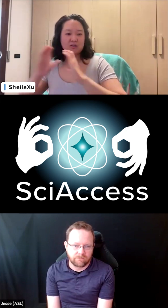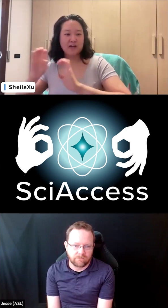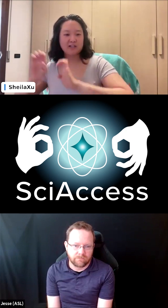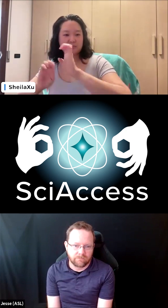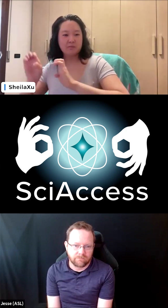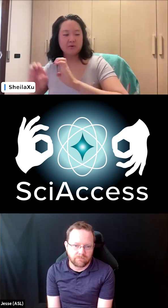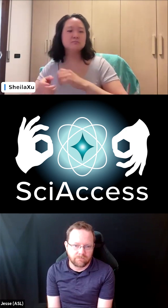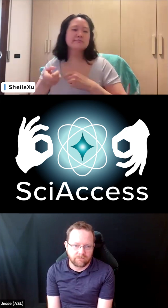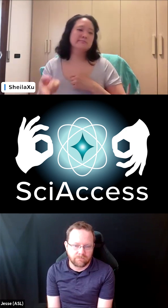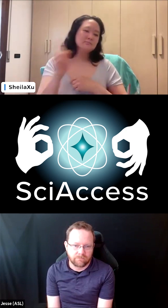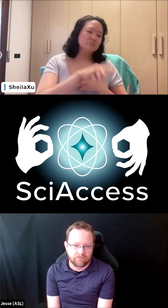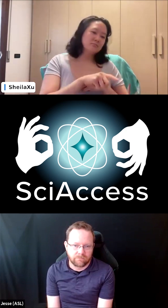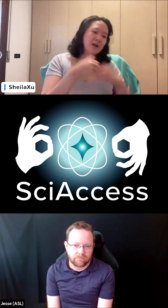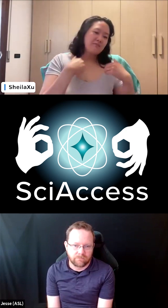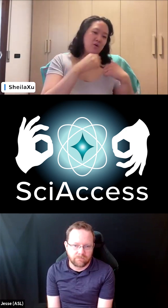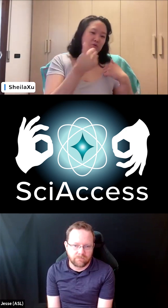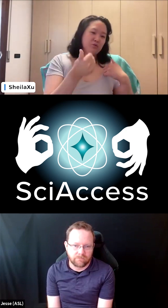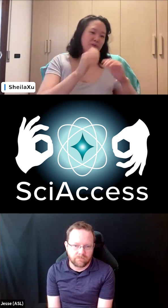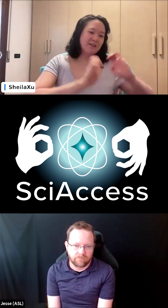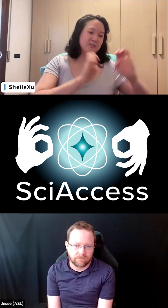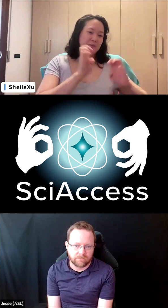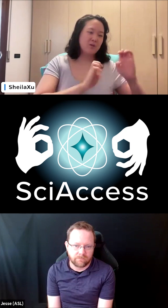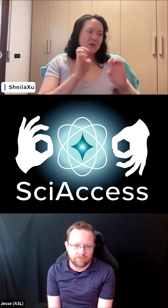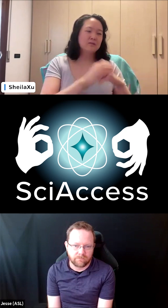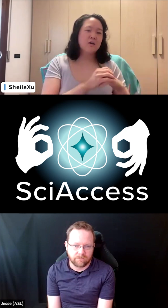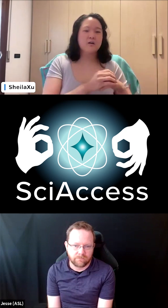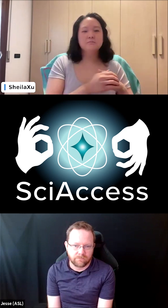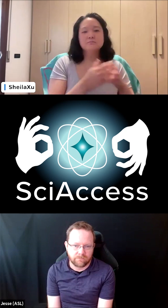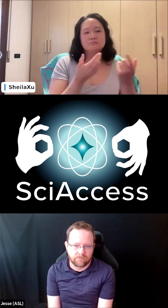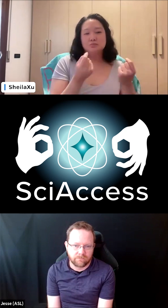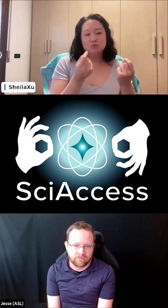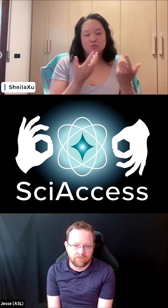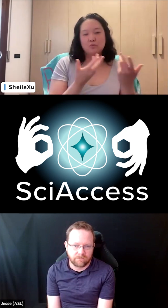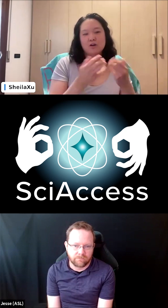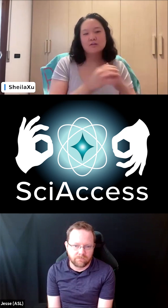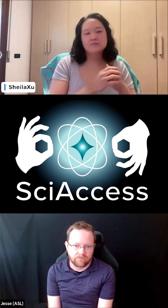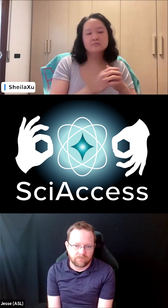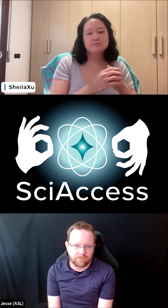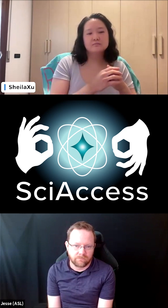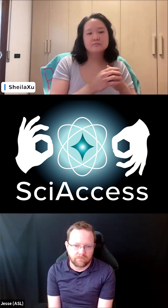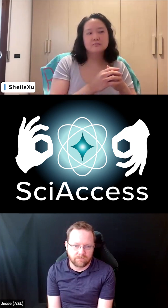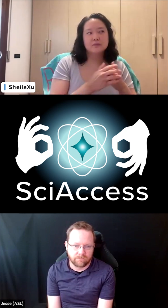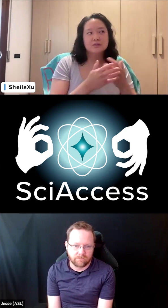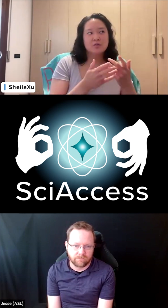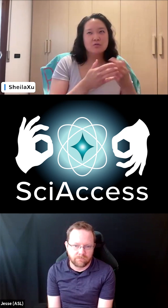those positions that you are in, it can be related to the experiment.